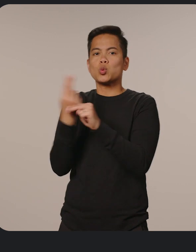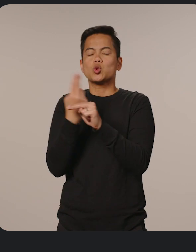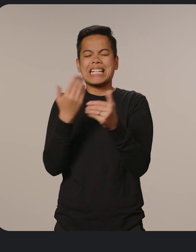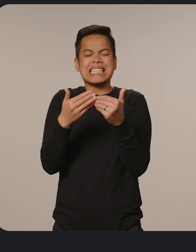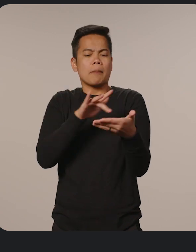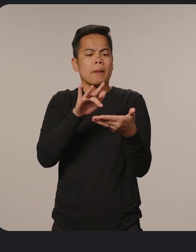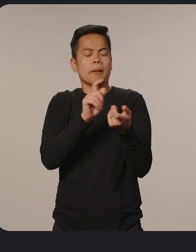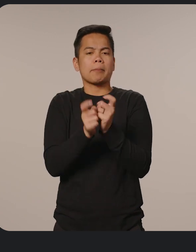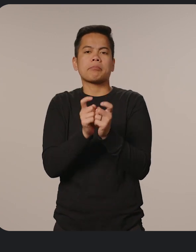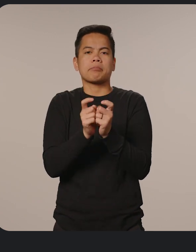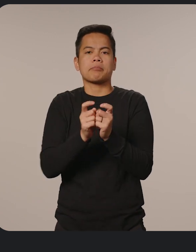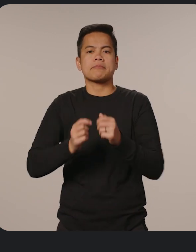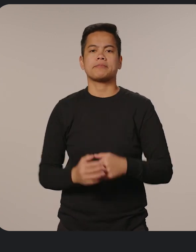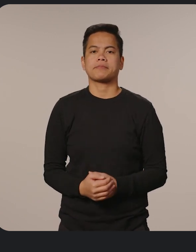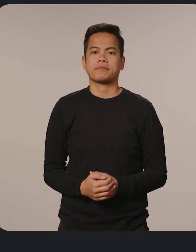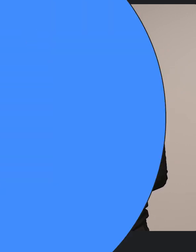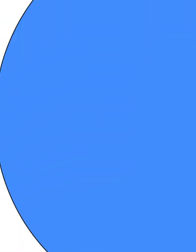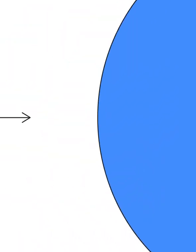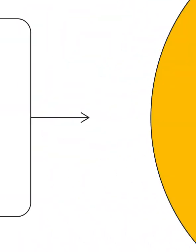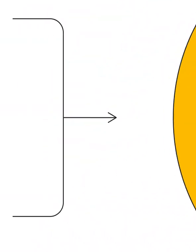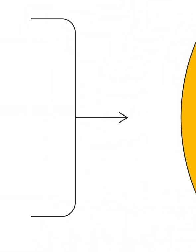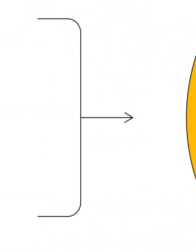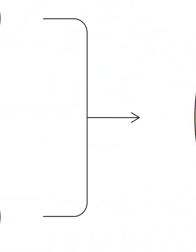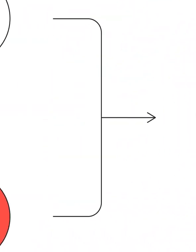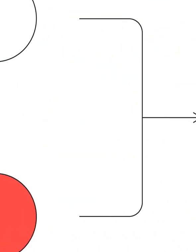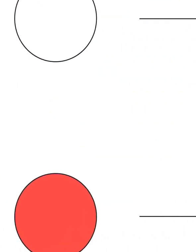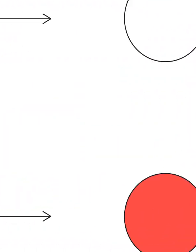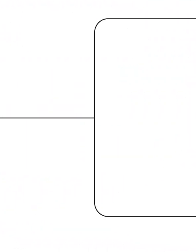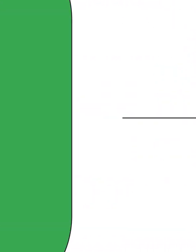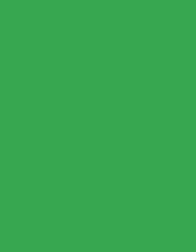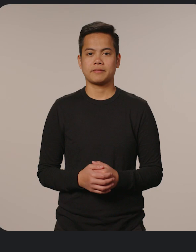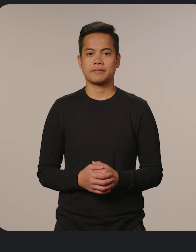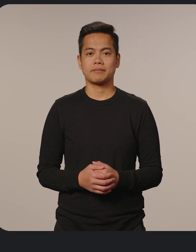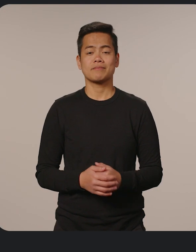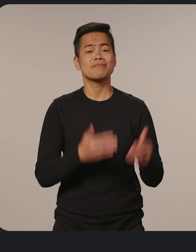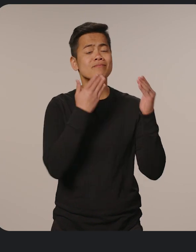[AUDIO LOGO] Thanks, Taylor. Hi, everyone.